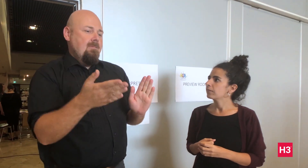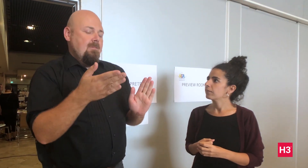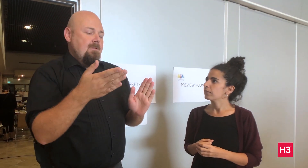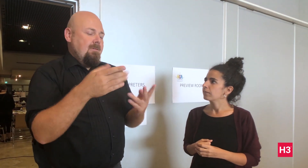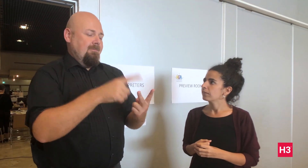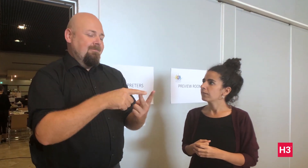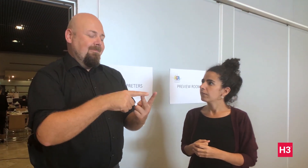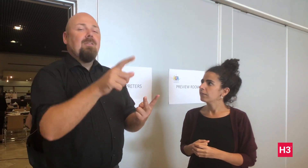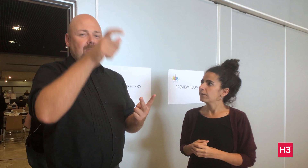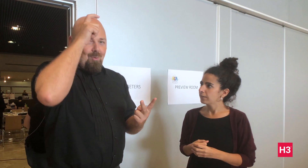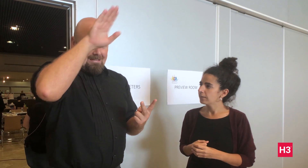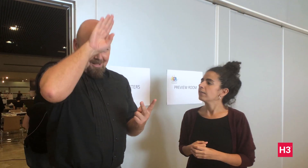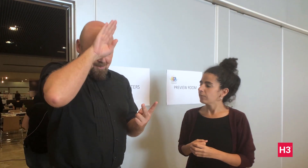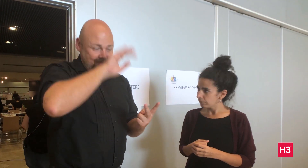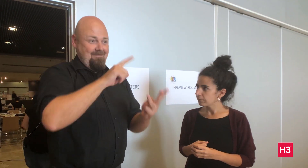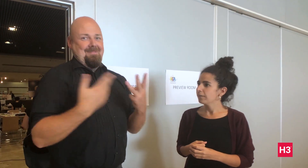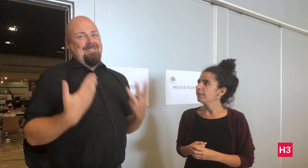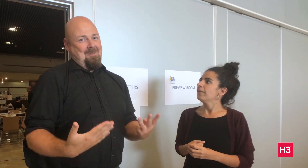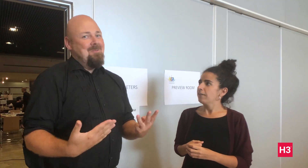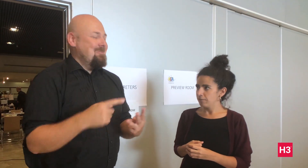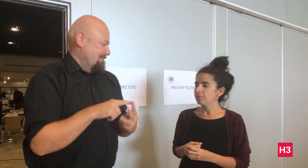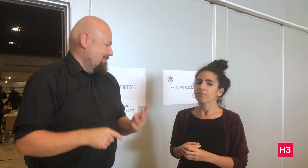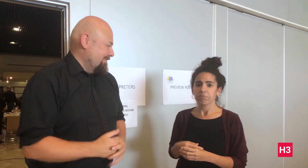Then Istanbul, Turkey. And now here in Paris.